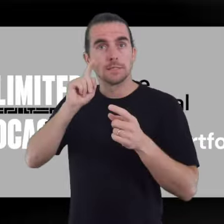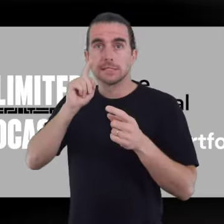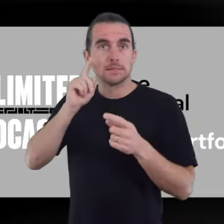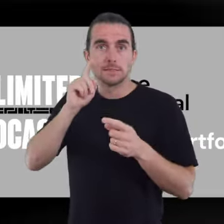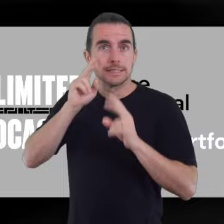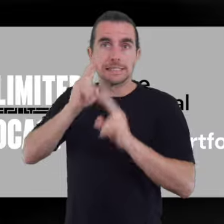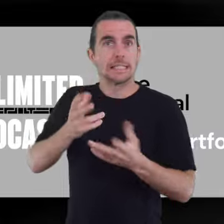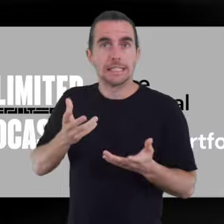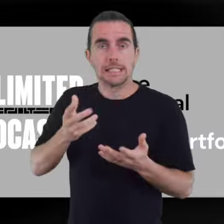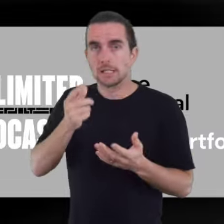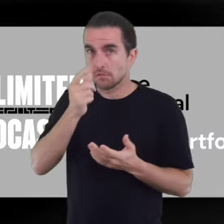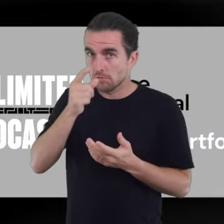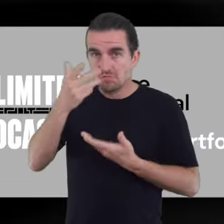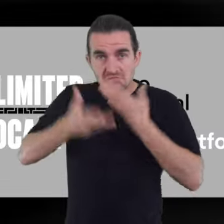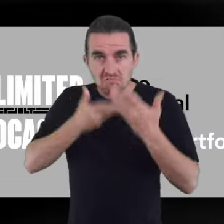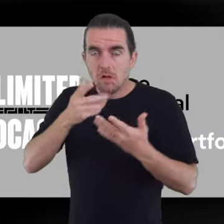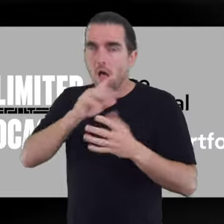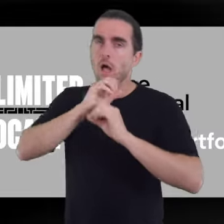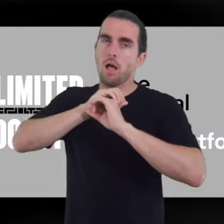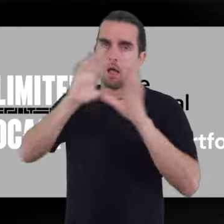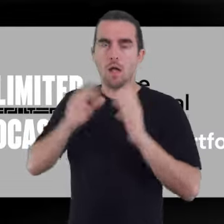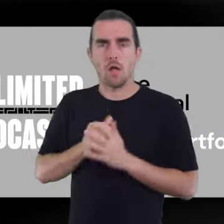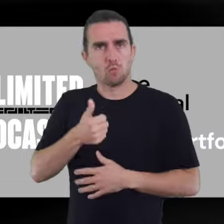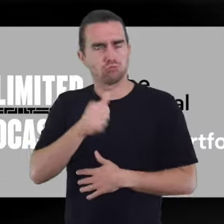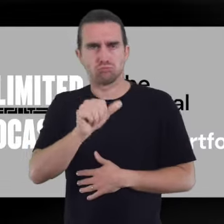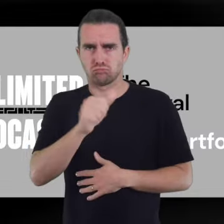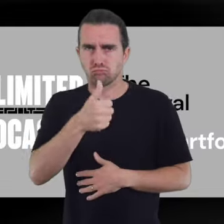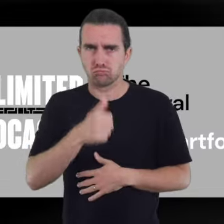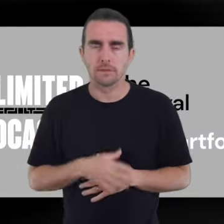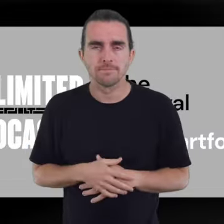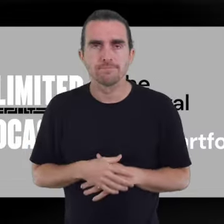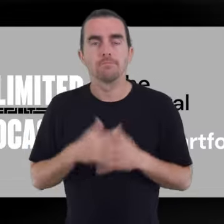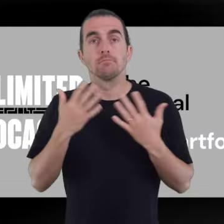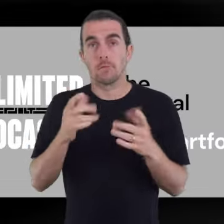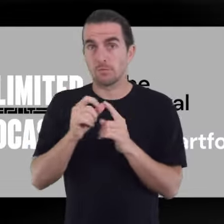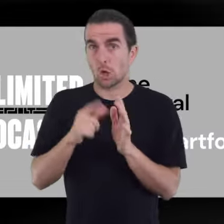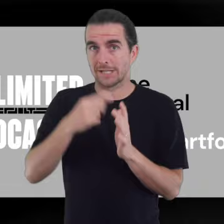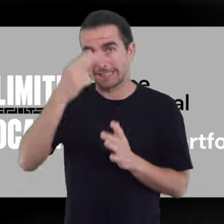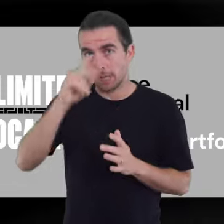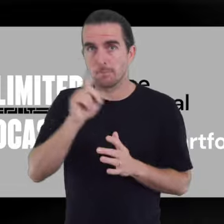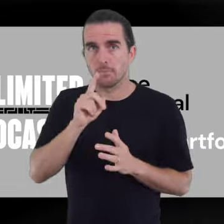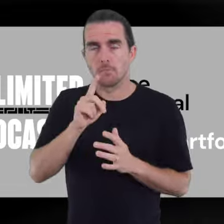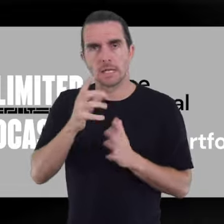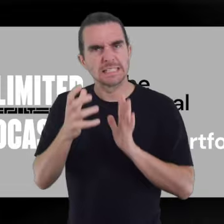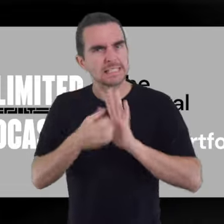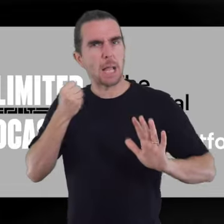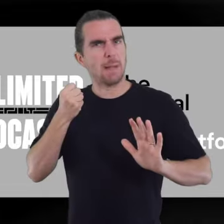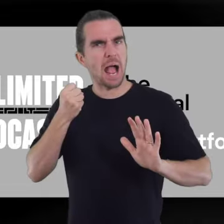so give some sense of what people will experience? [Lea] Yeah, of course. The project I'll be showing from is called "Take It Back".